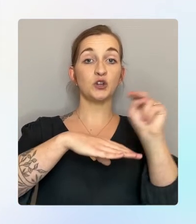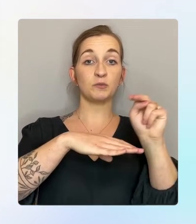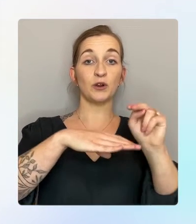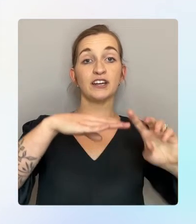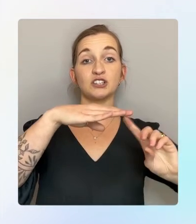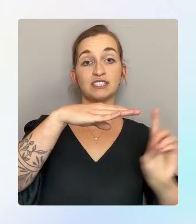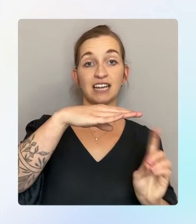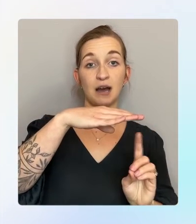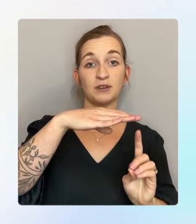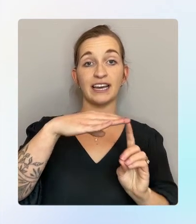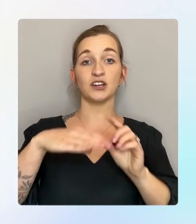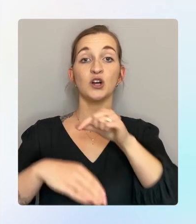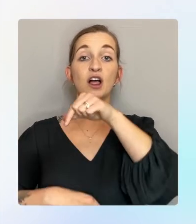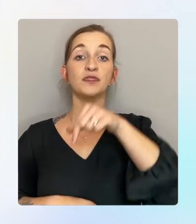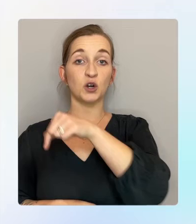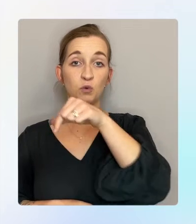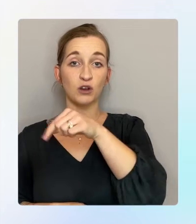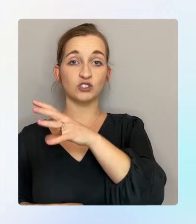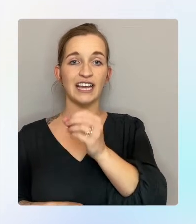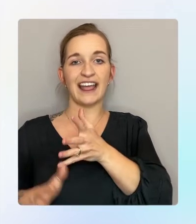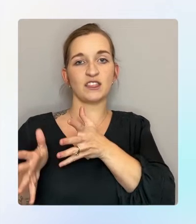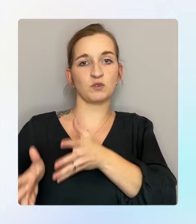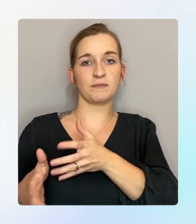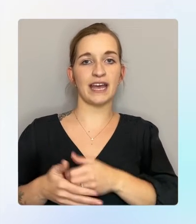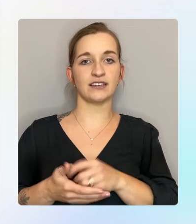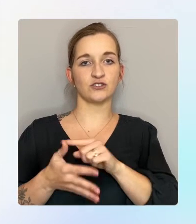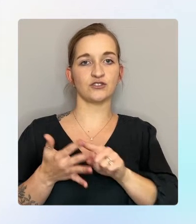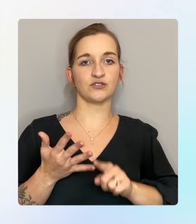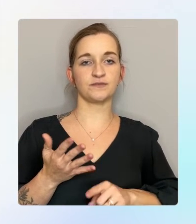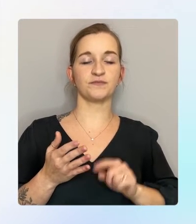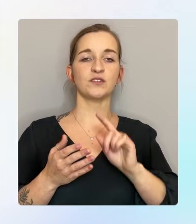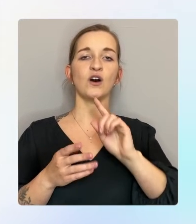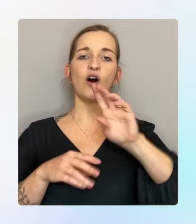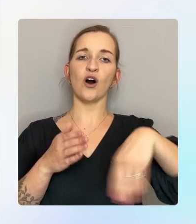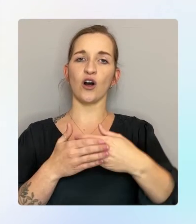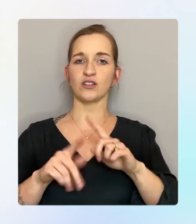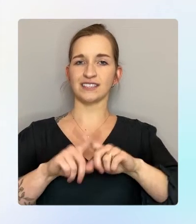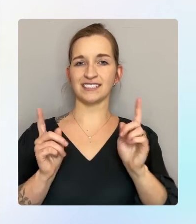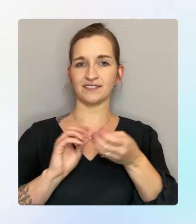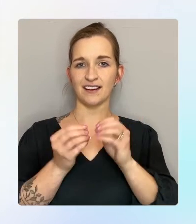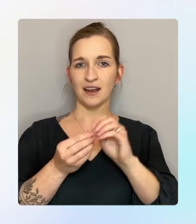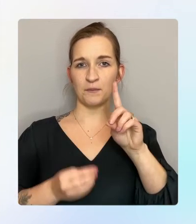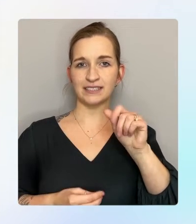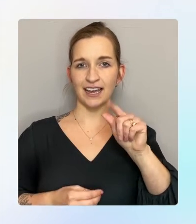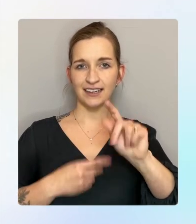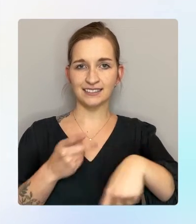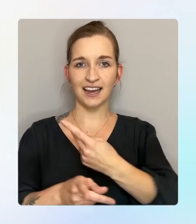and the remainder, all of which have "number" as the data type. Once the ports are added,